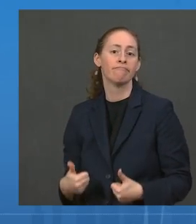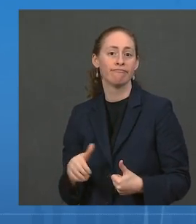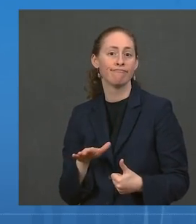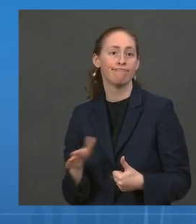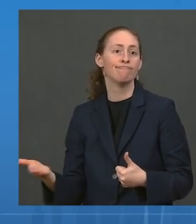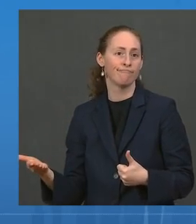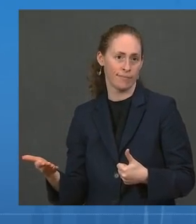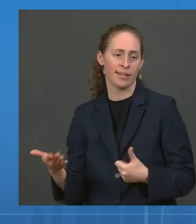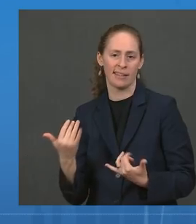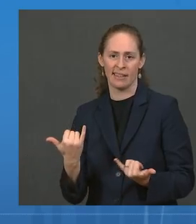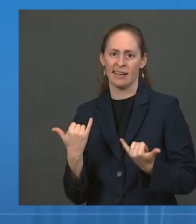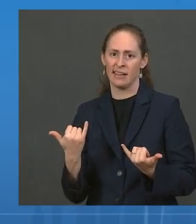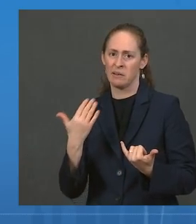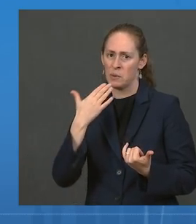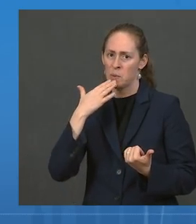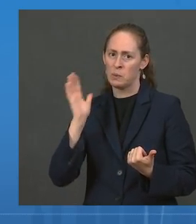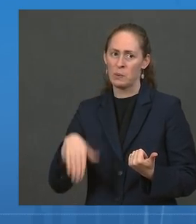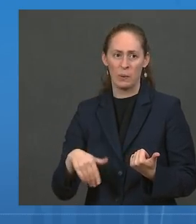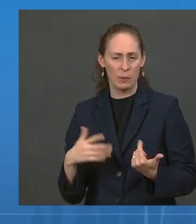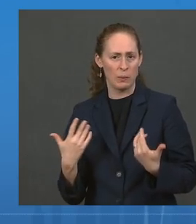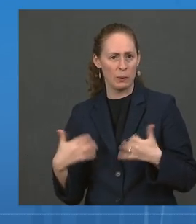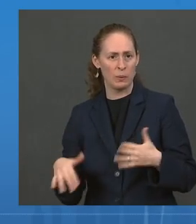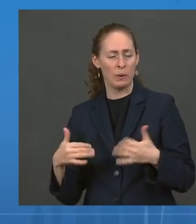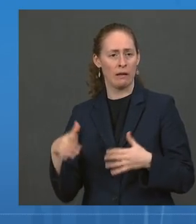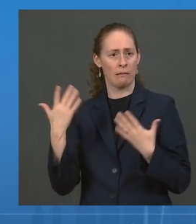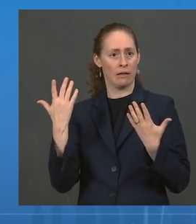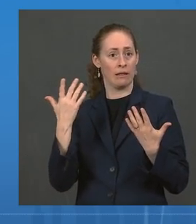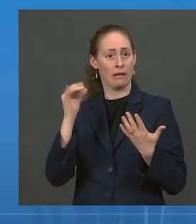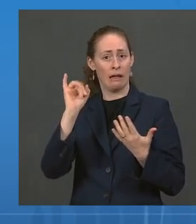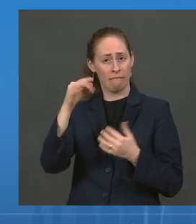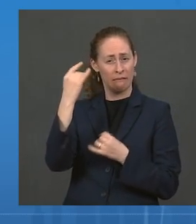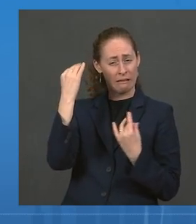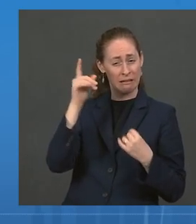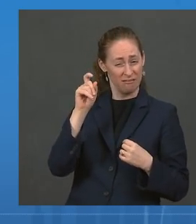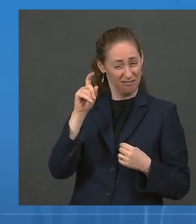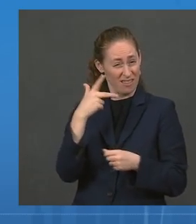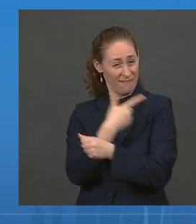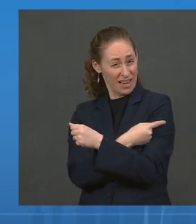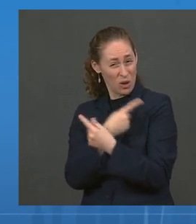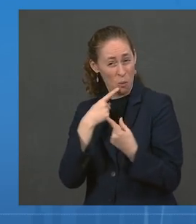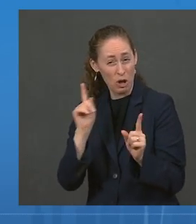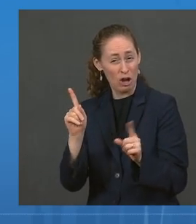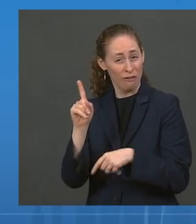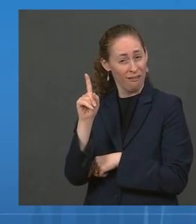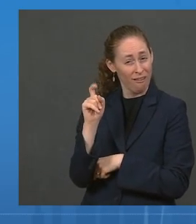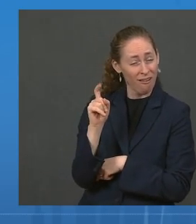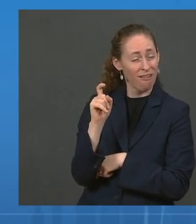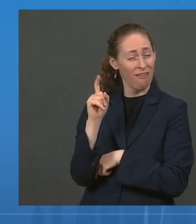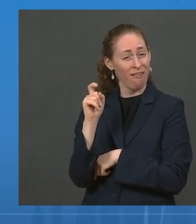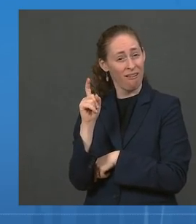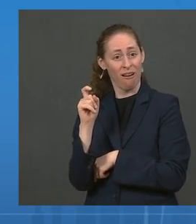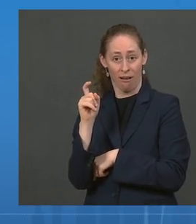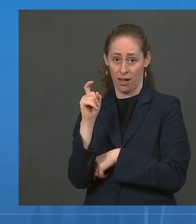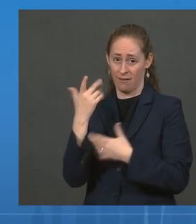So, any concern about the efficacy in the real world of vaccines, I hope we've put that to rest.